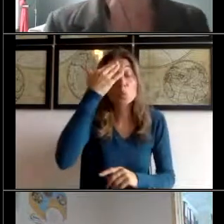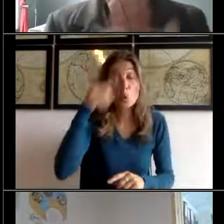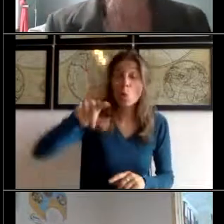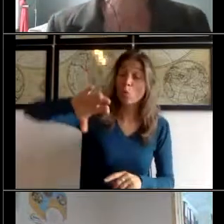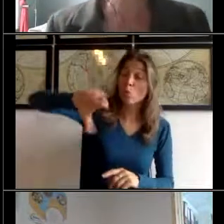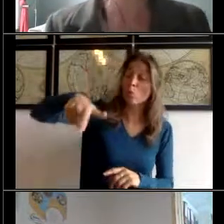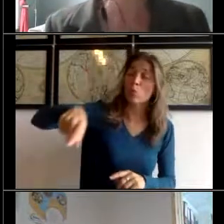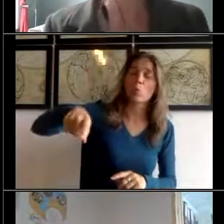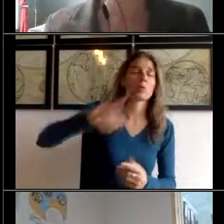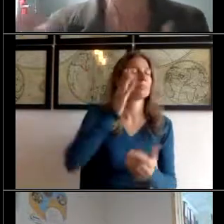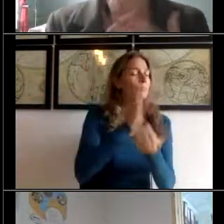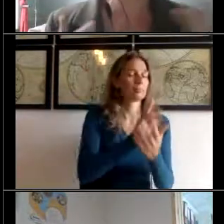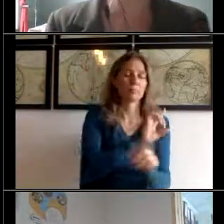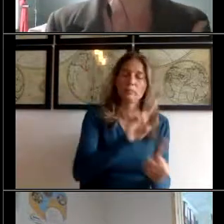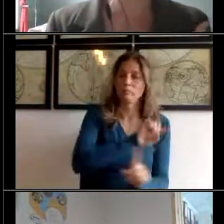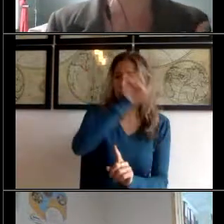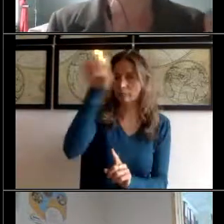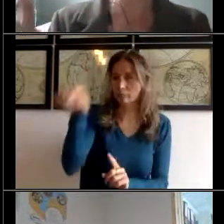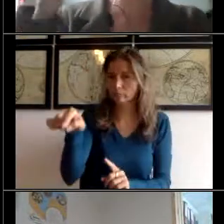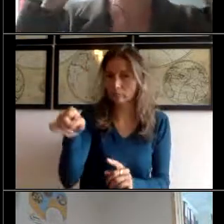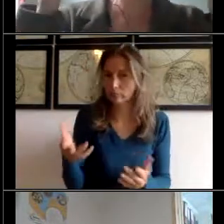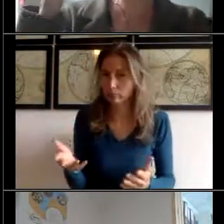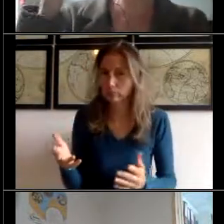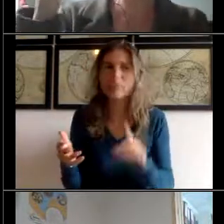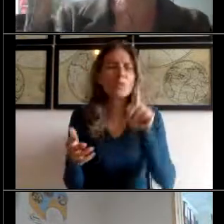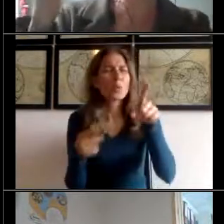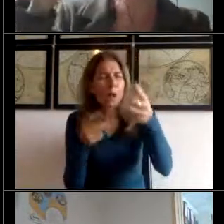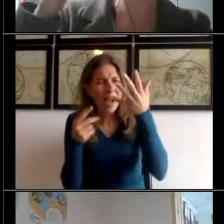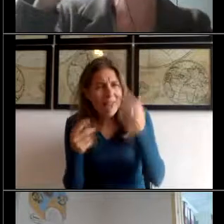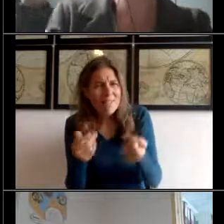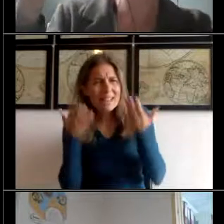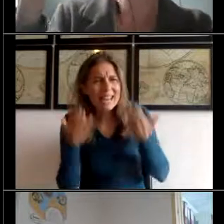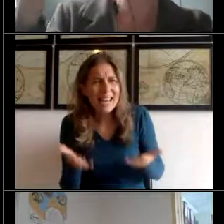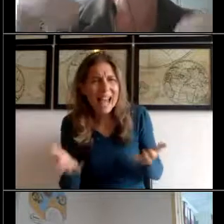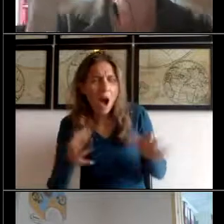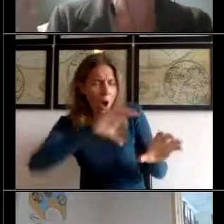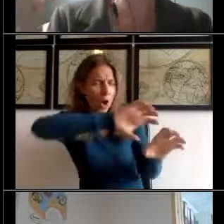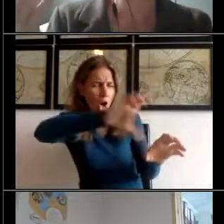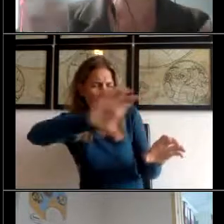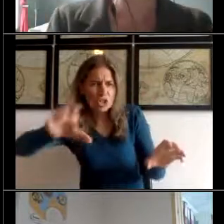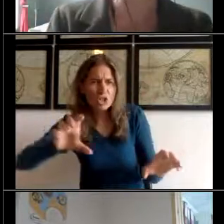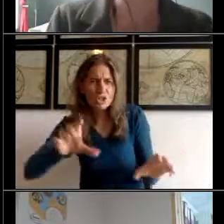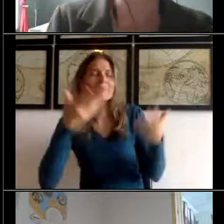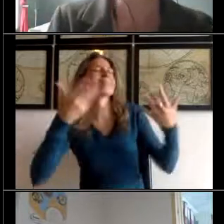Do you have country specific information or could you tell us how you think through this problem?